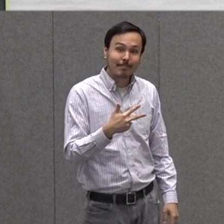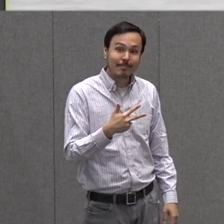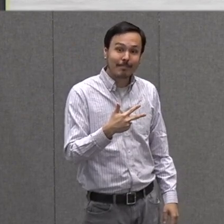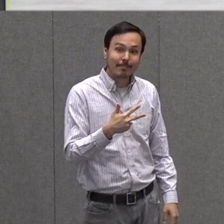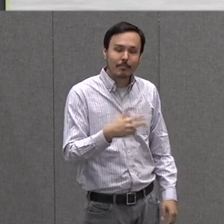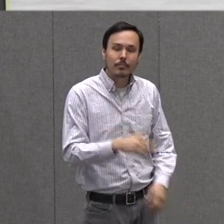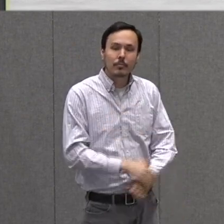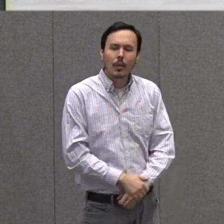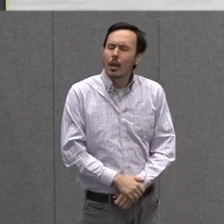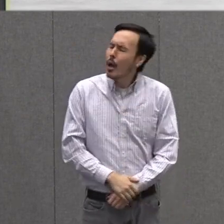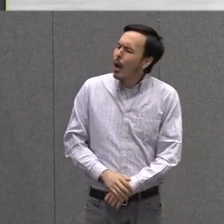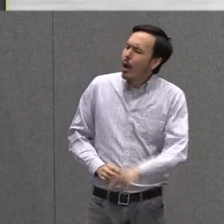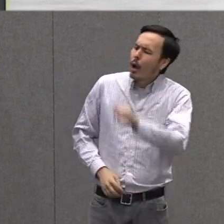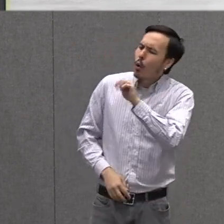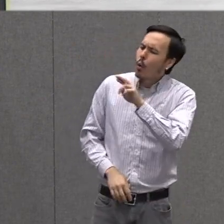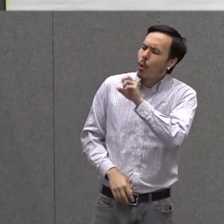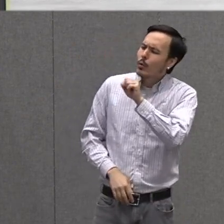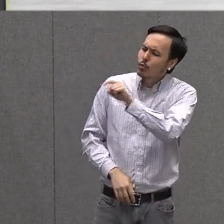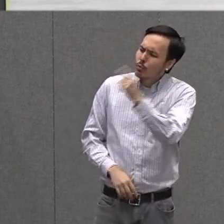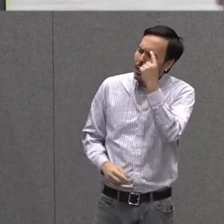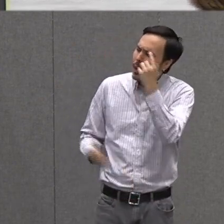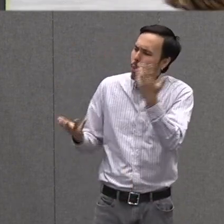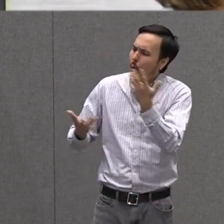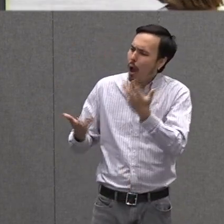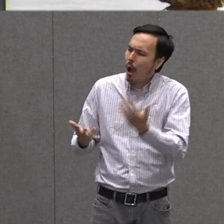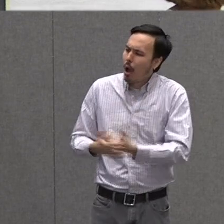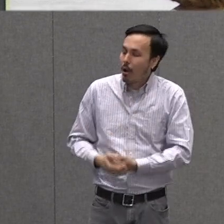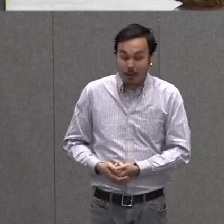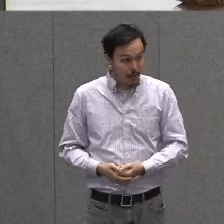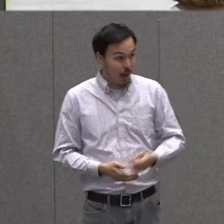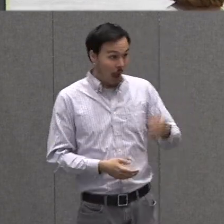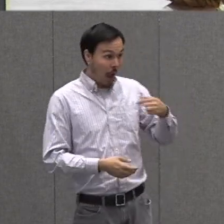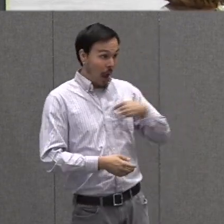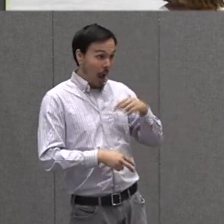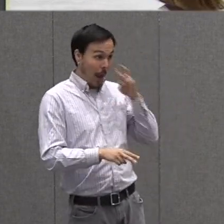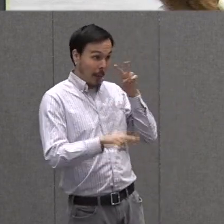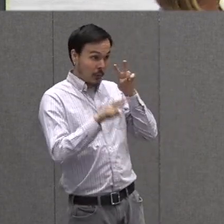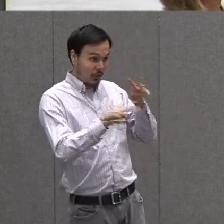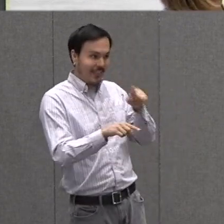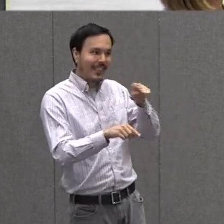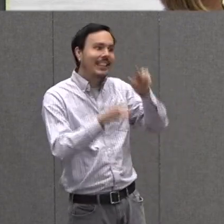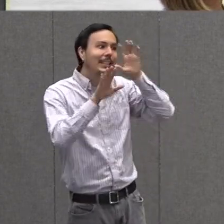Ms Torres, what do you think? Well, I observe that this amazing custodian